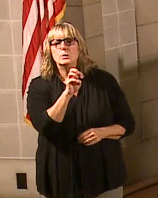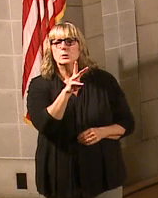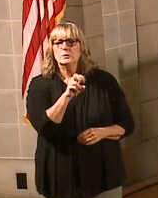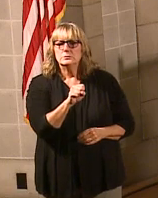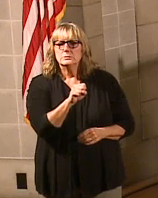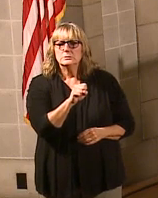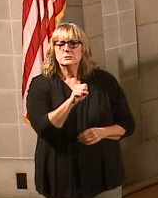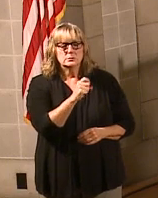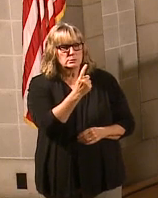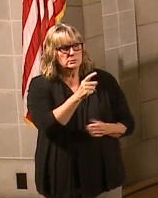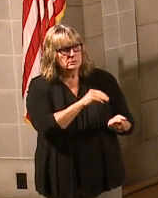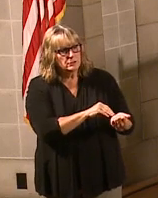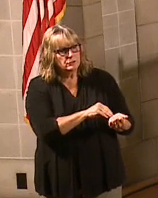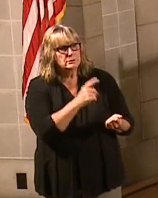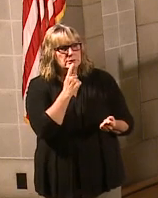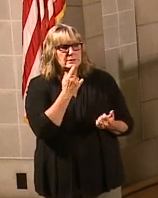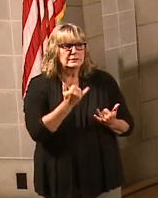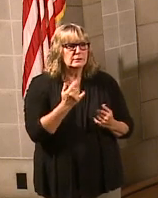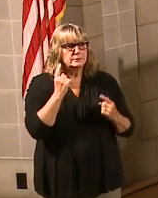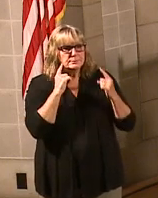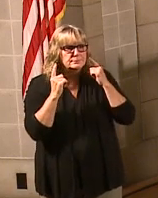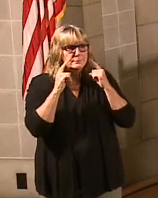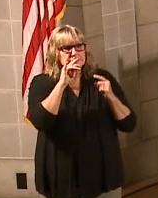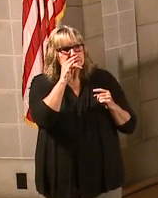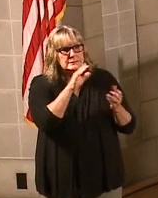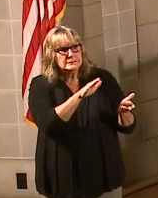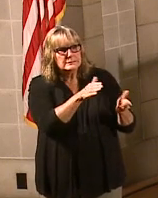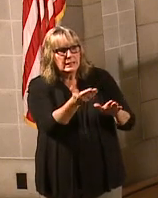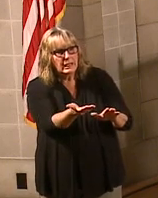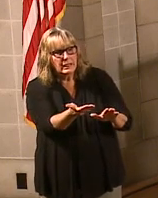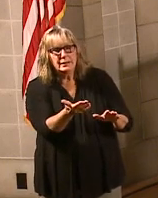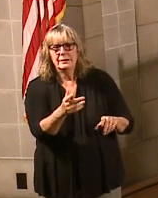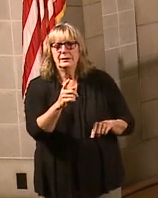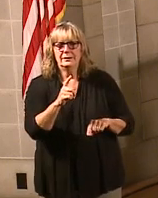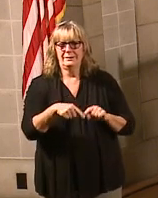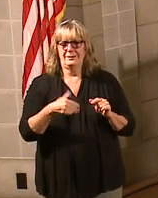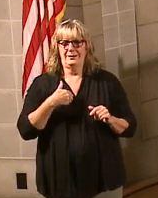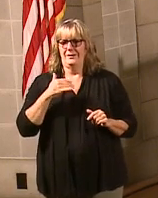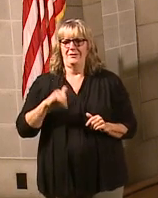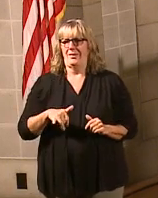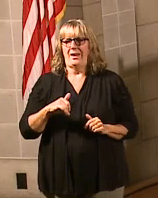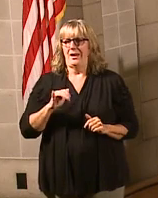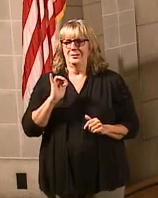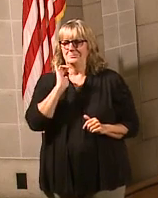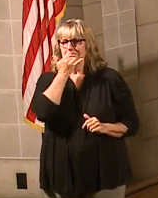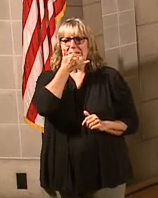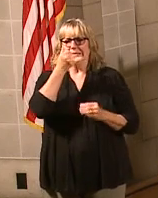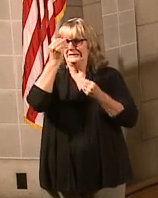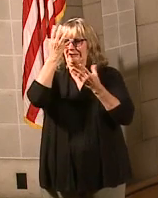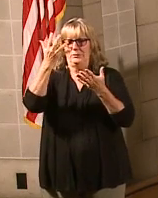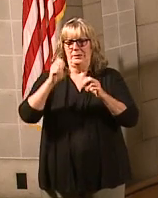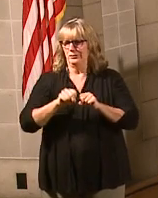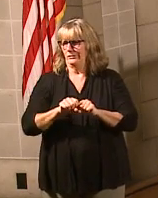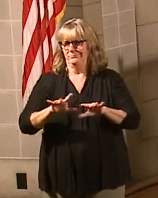THINGS WITH REGARD TO MASKS ON KIDS. I SAW SOME OF THE NEWS REPORTS WHERE I SAW ONE DOCTOR SAYING